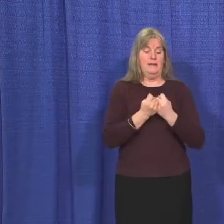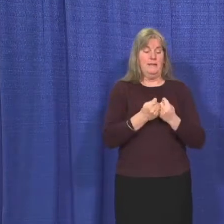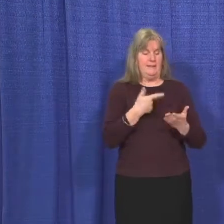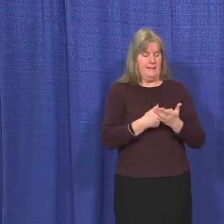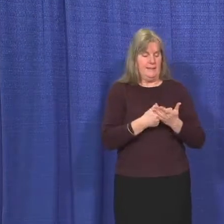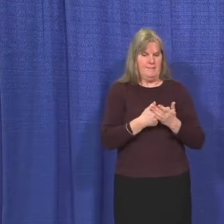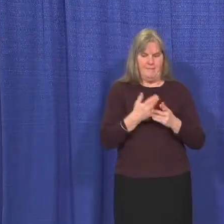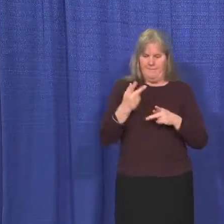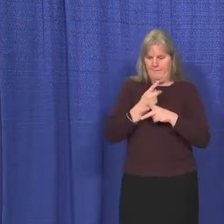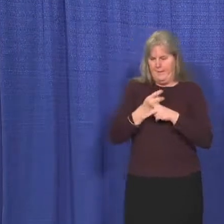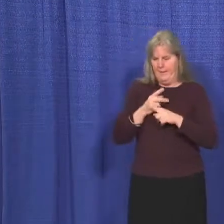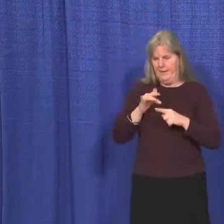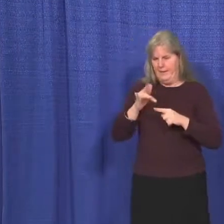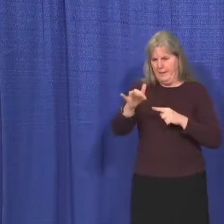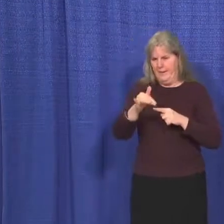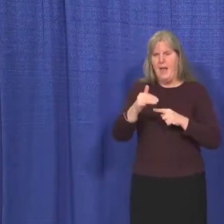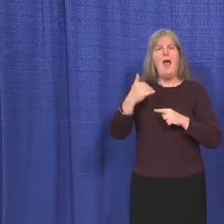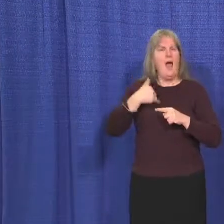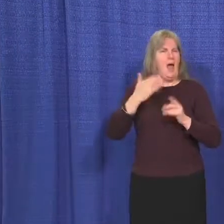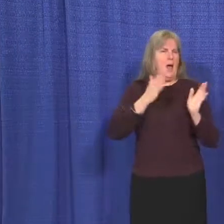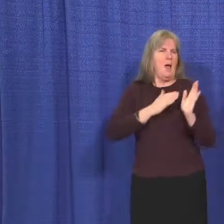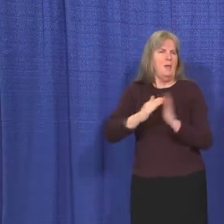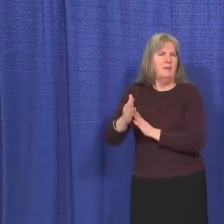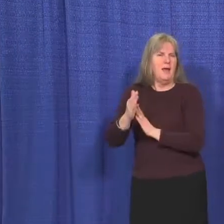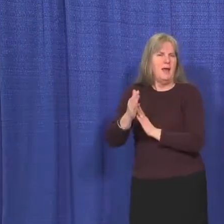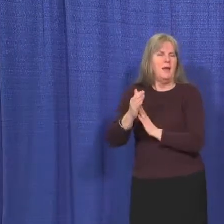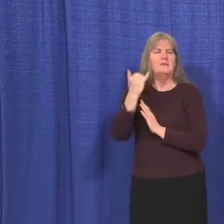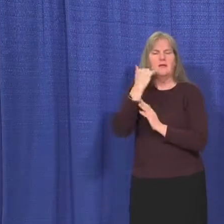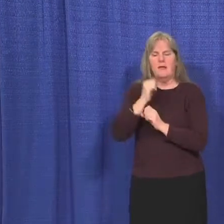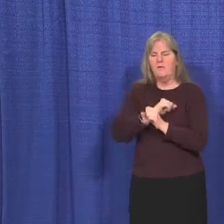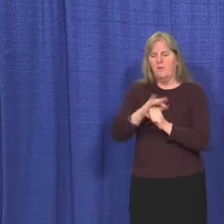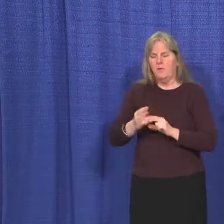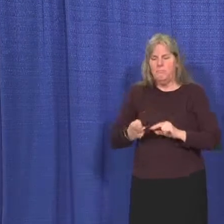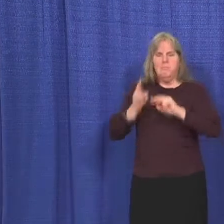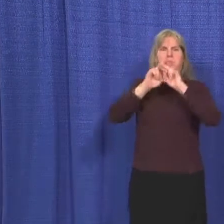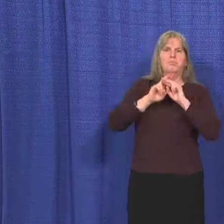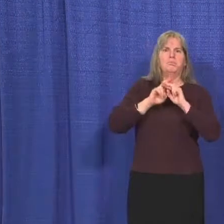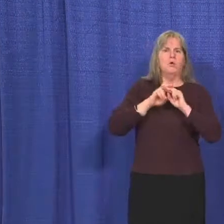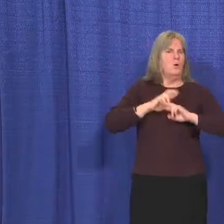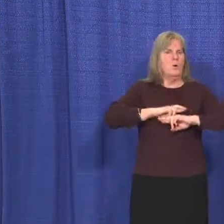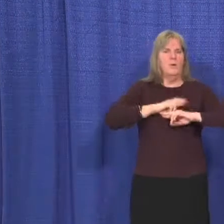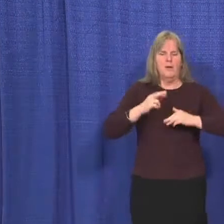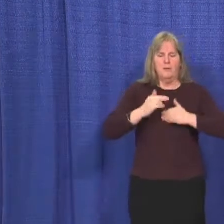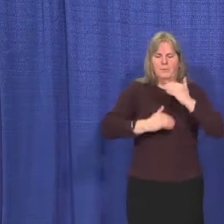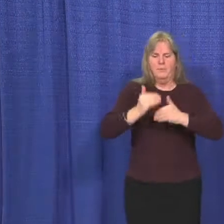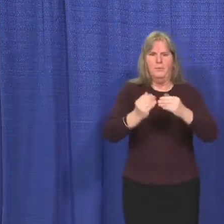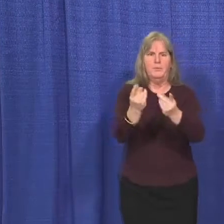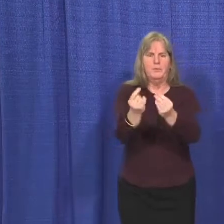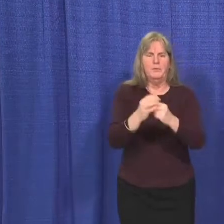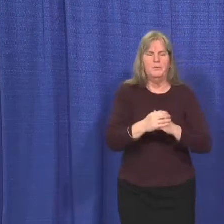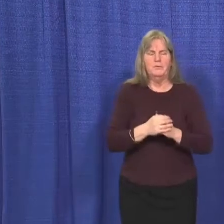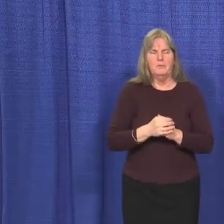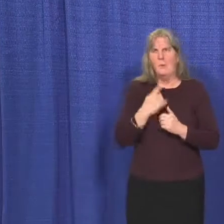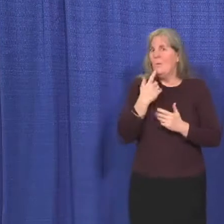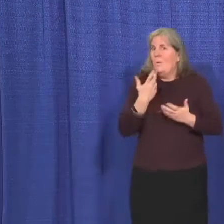has been doing just that and we have resurgence plans in place should we need to take more drastic steps.